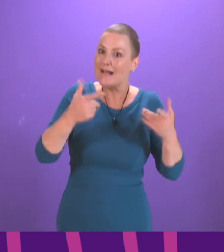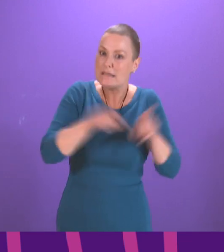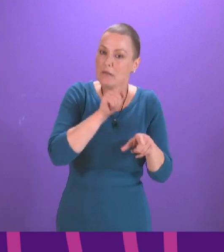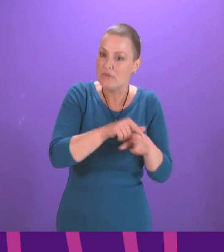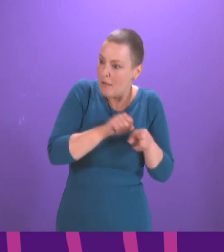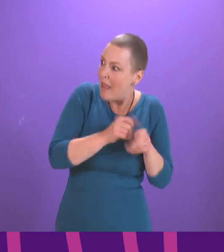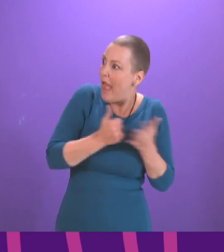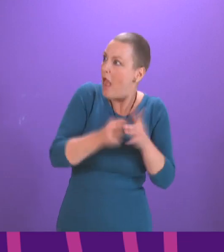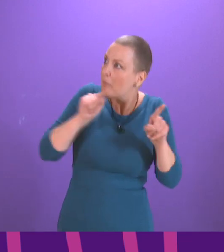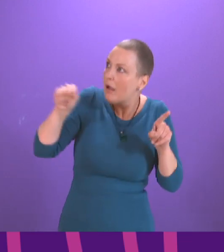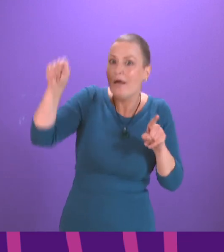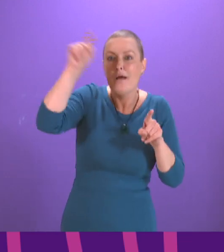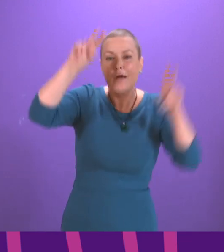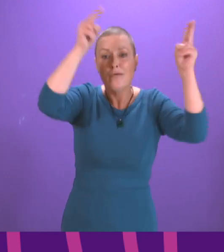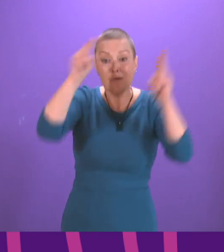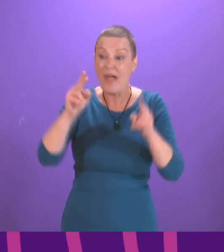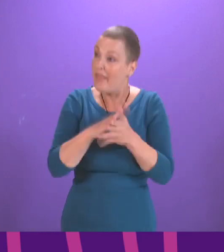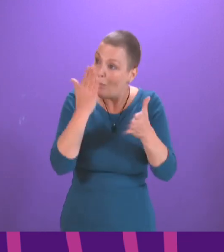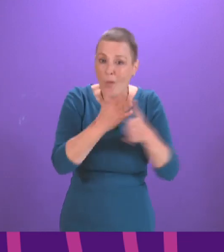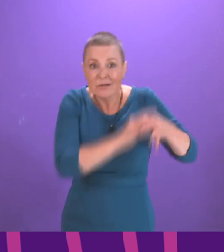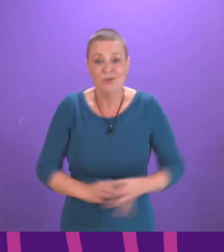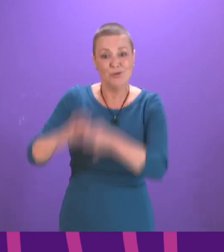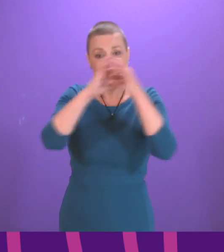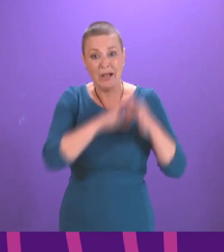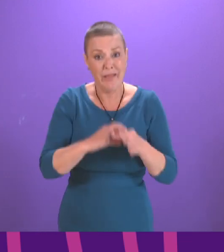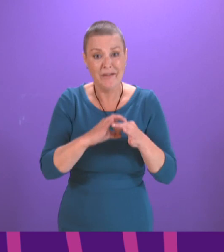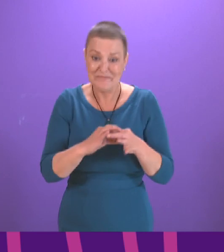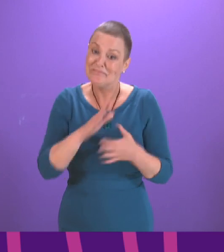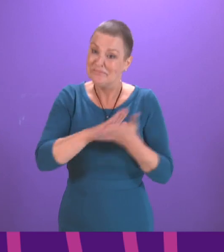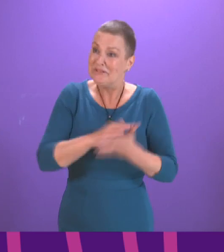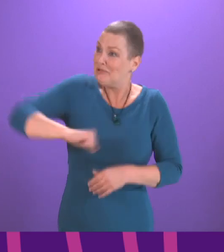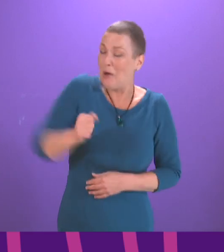so across the country. Then we can all play a part in moving all parts of Scotland to